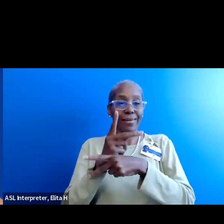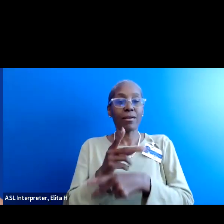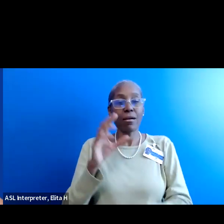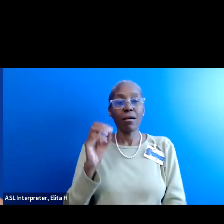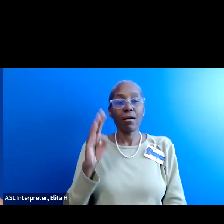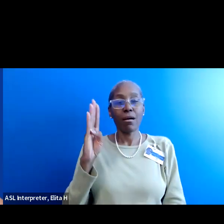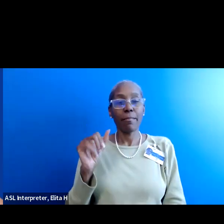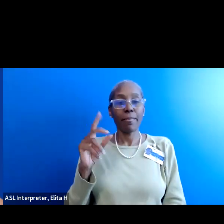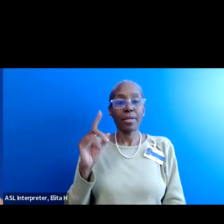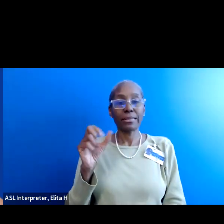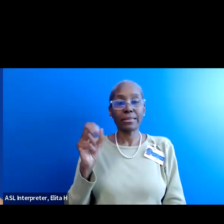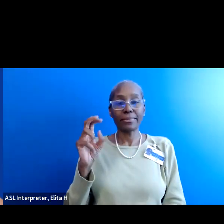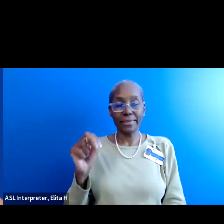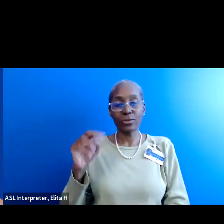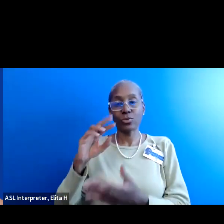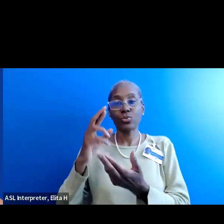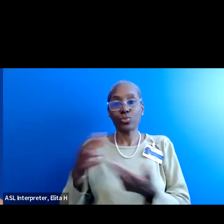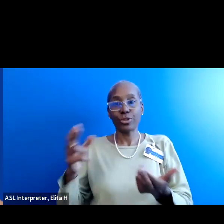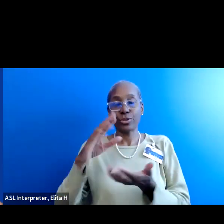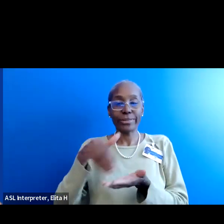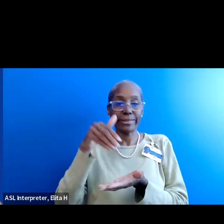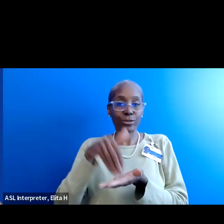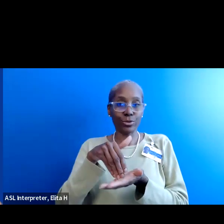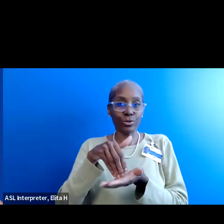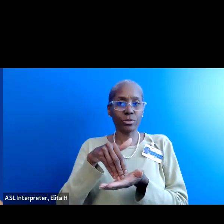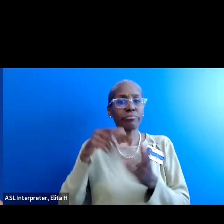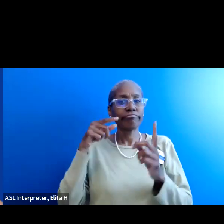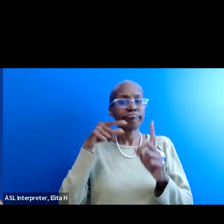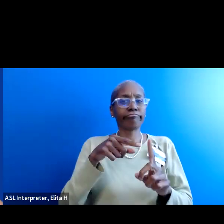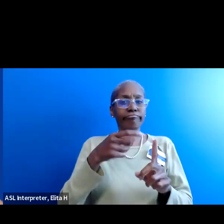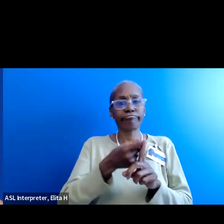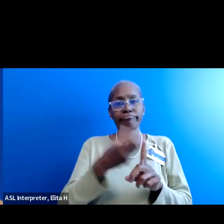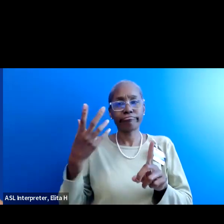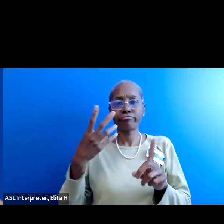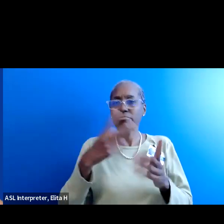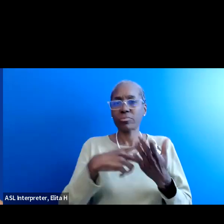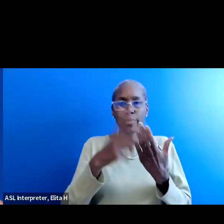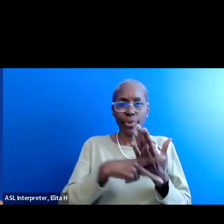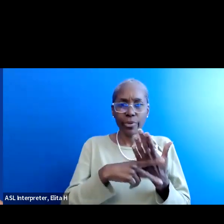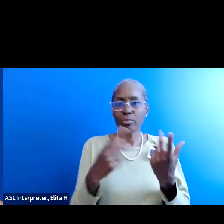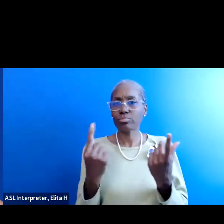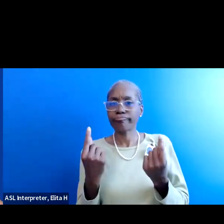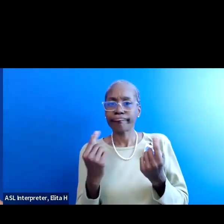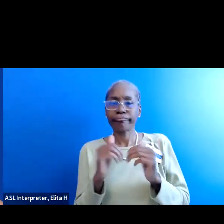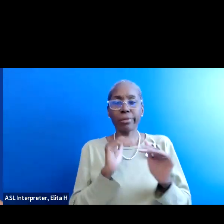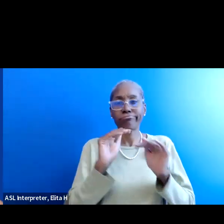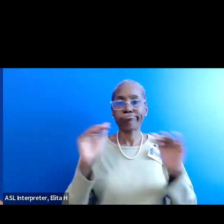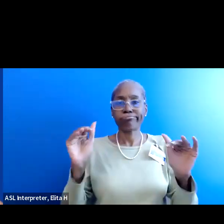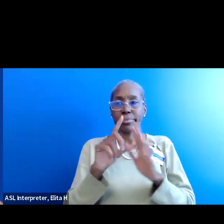and I'll talk quite a bit about what the Long-Term Care Ombudsman Program is, what they do, and how to reach out to them later in the presentation.